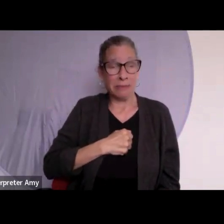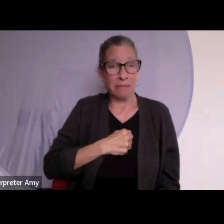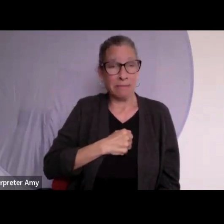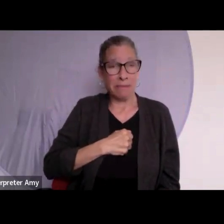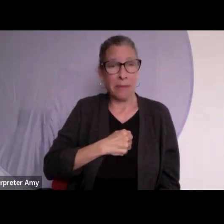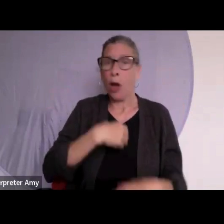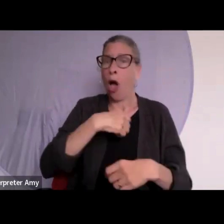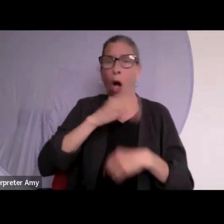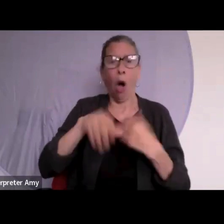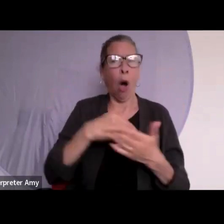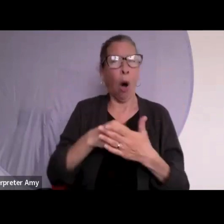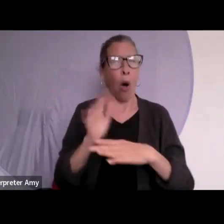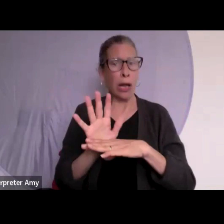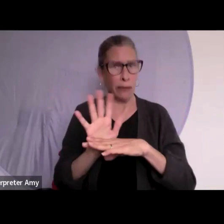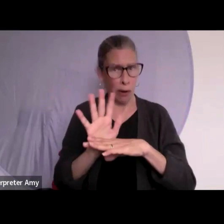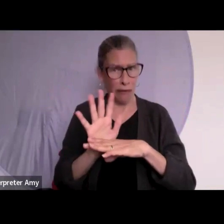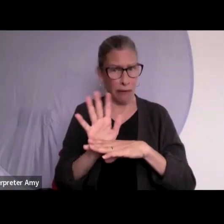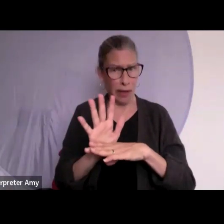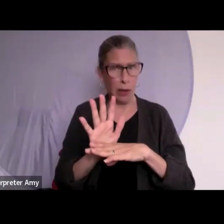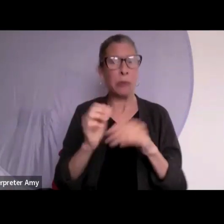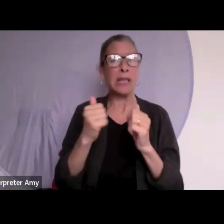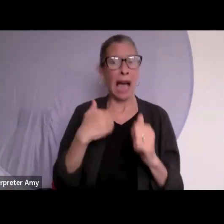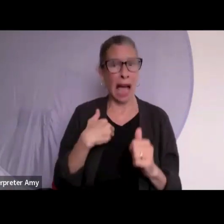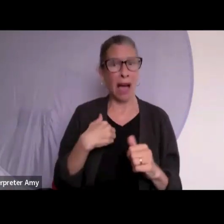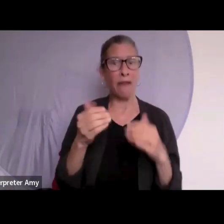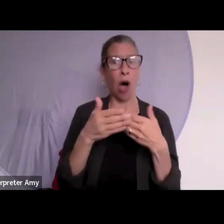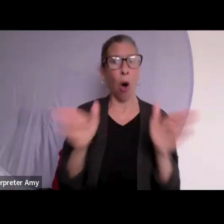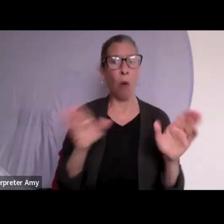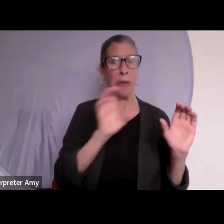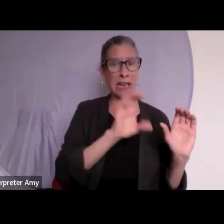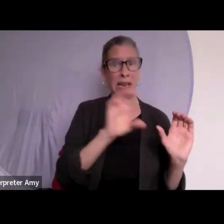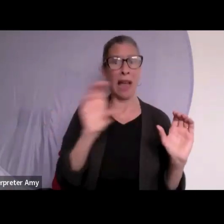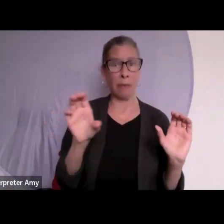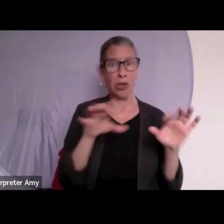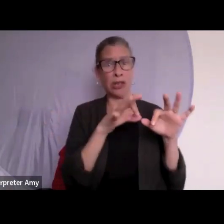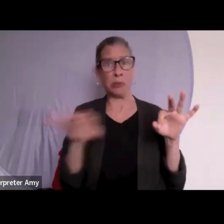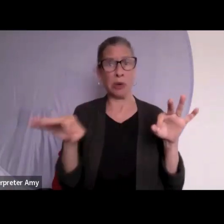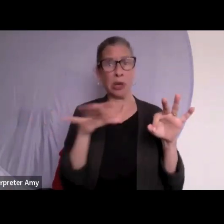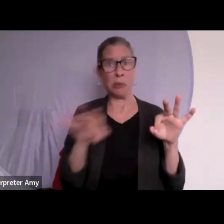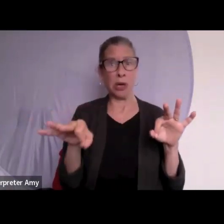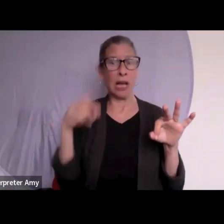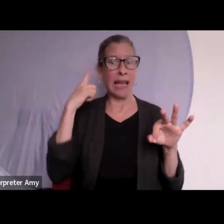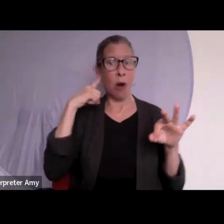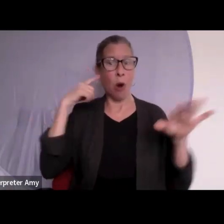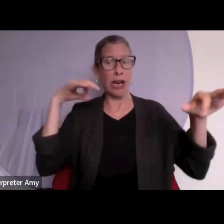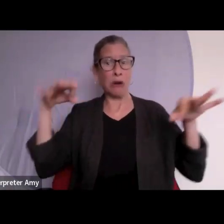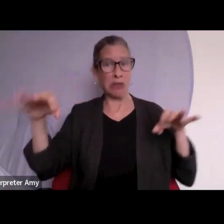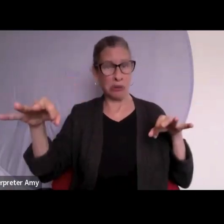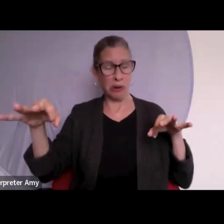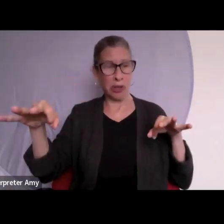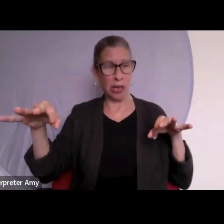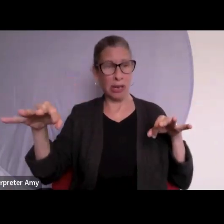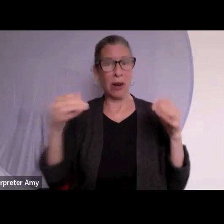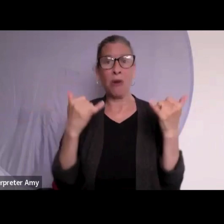films, we show them with open captions, and have an audio description too. I couldn't get access to the audio description